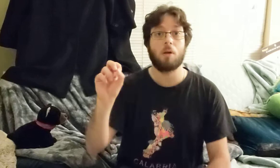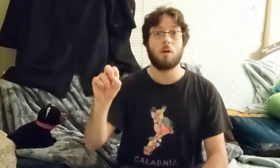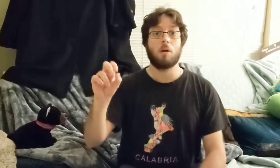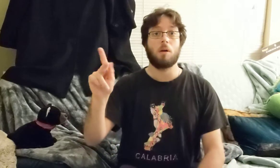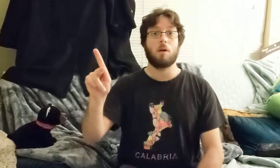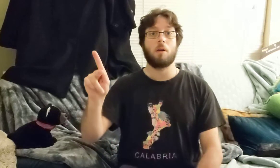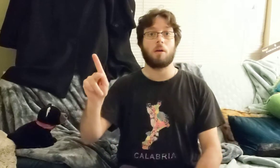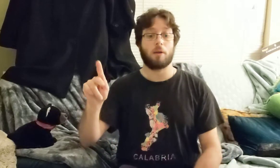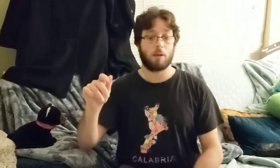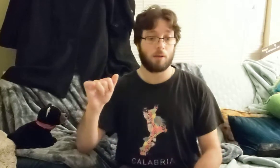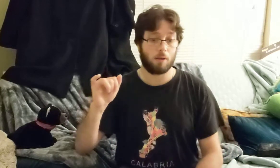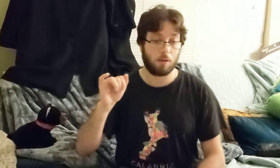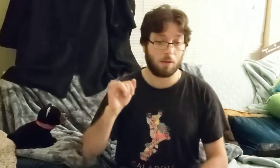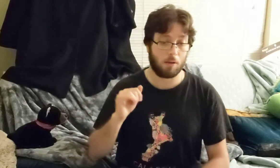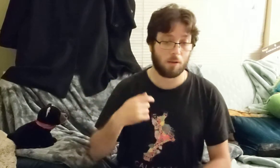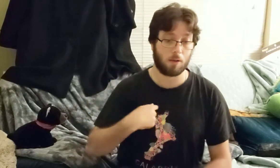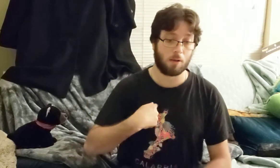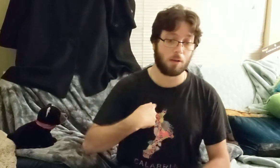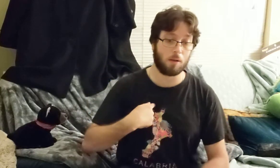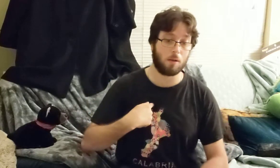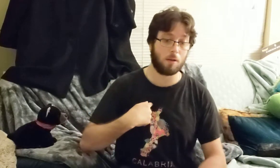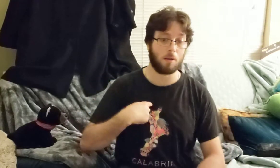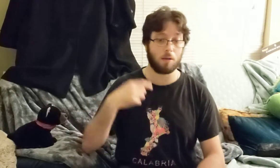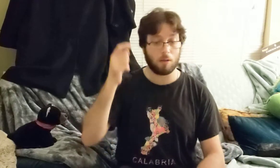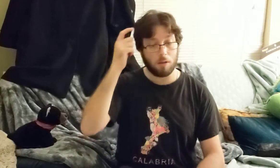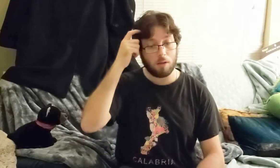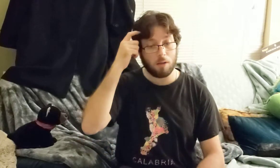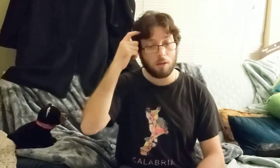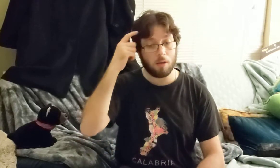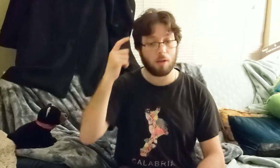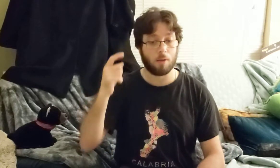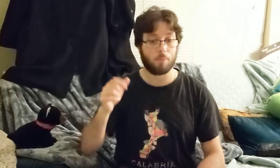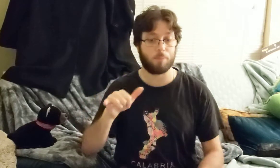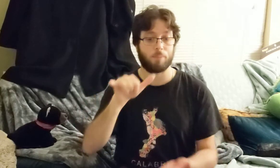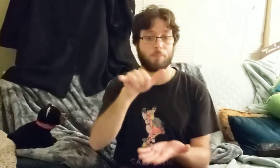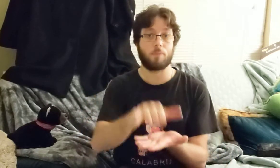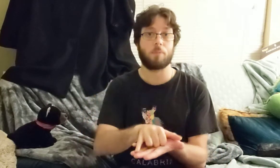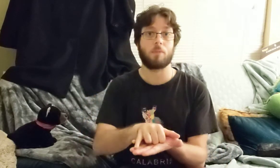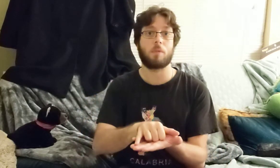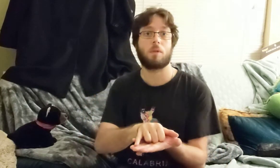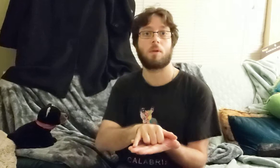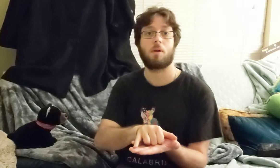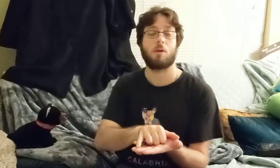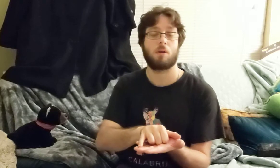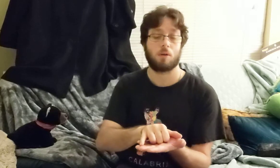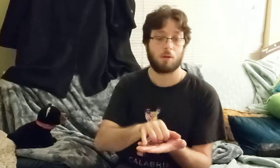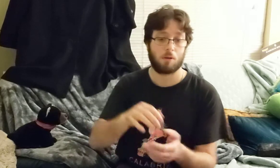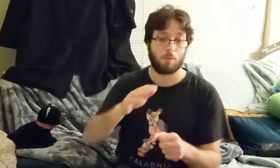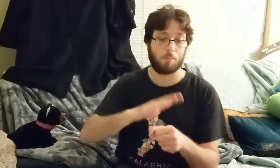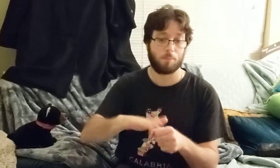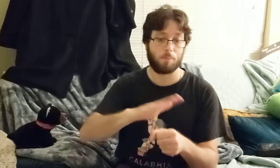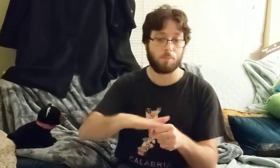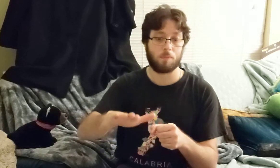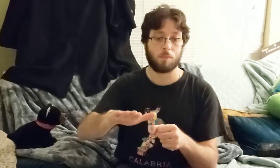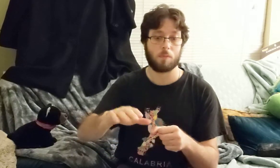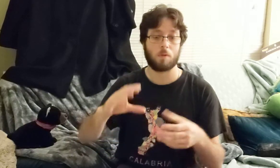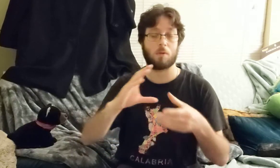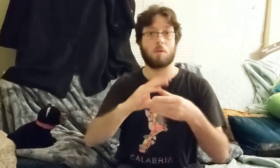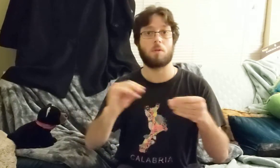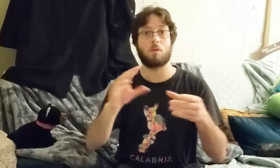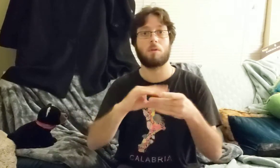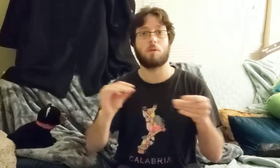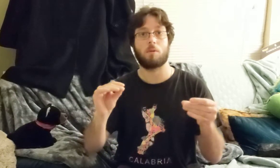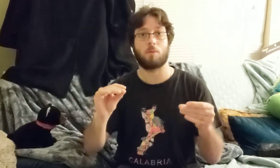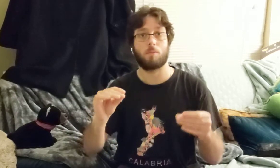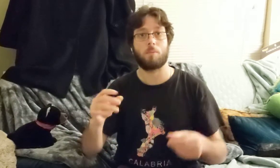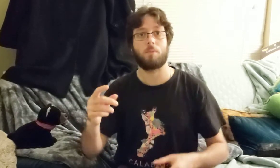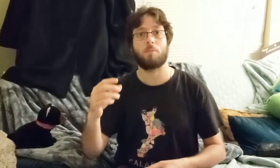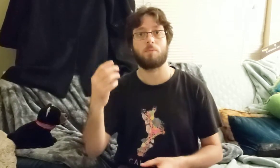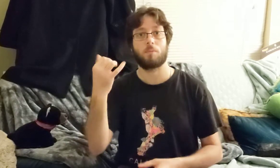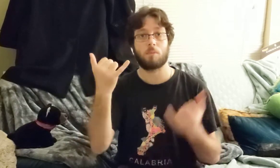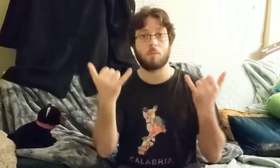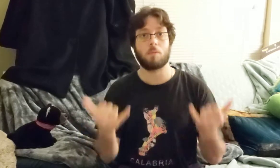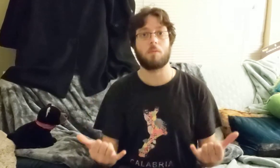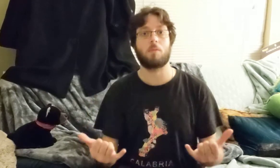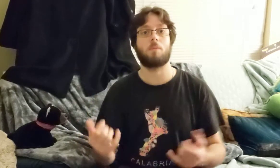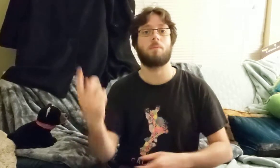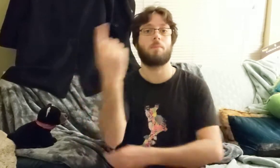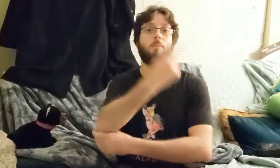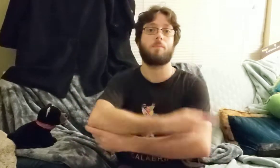#OK, I THINK THAT ENOUGH STORY TODAY